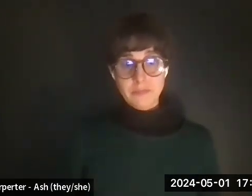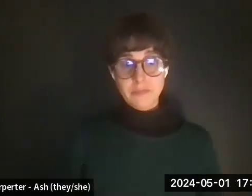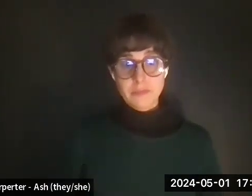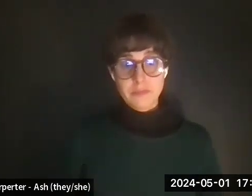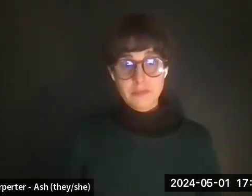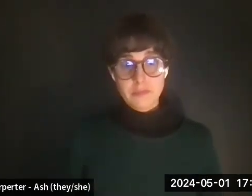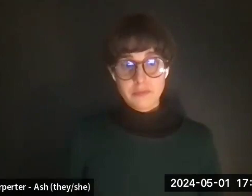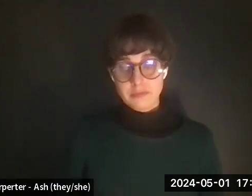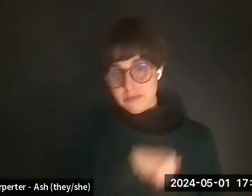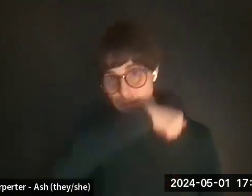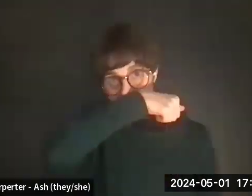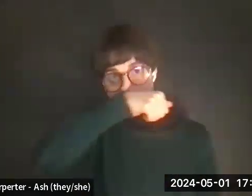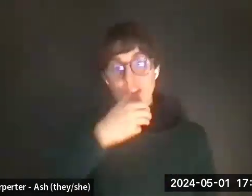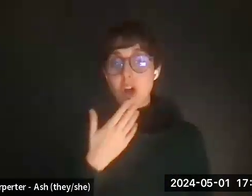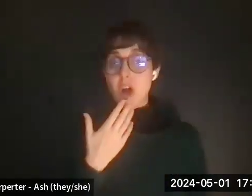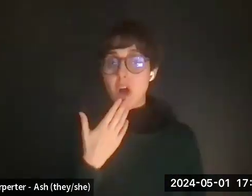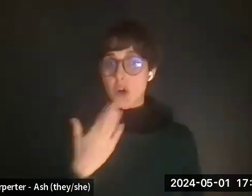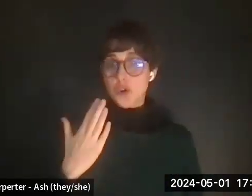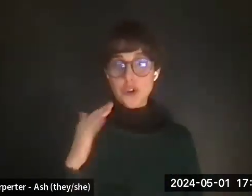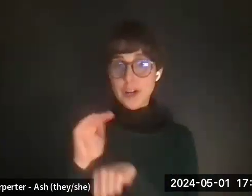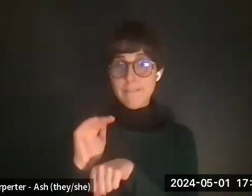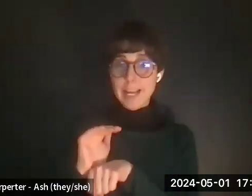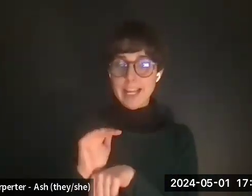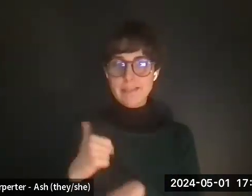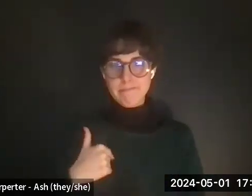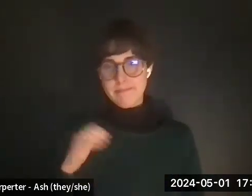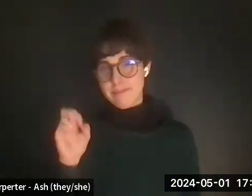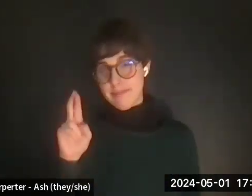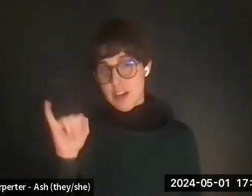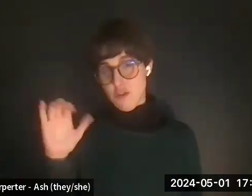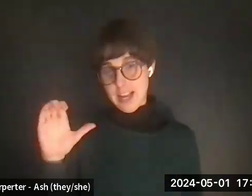Good evening. So my name is Eric Olson. Can you guys hear me?